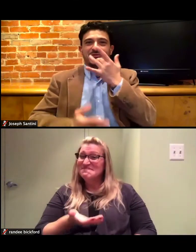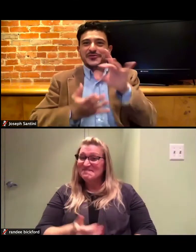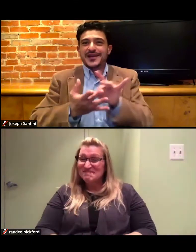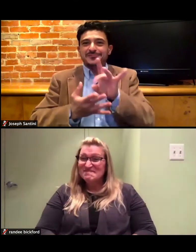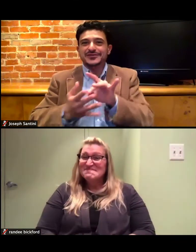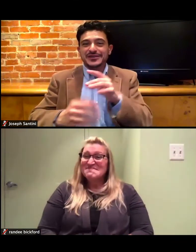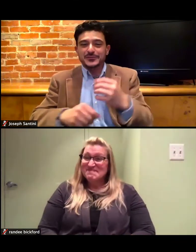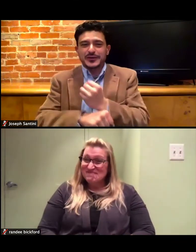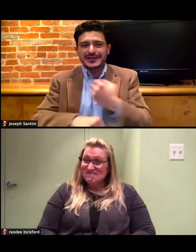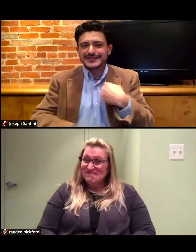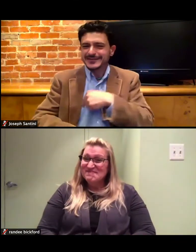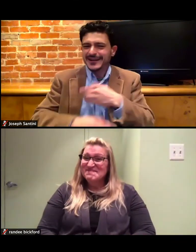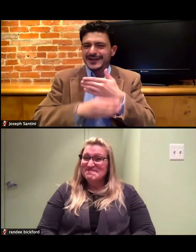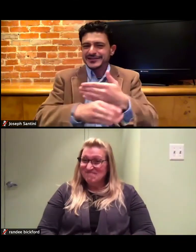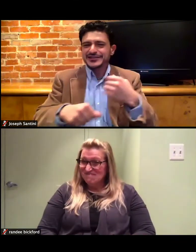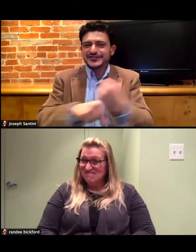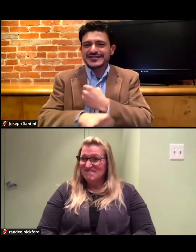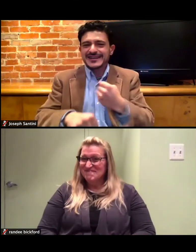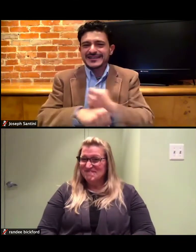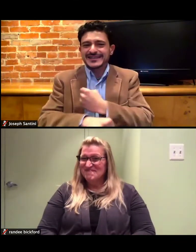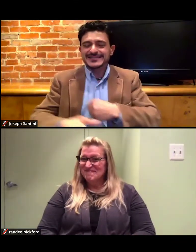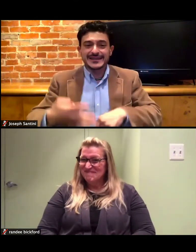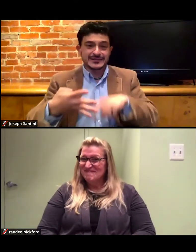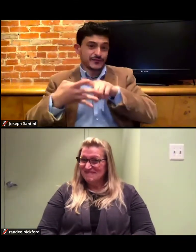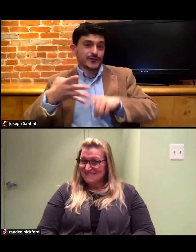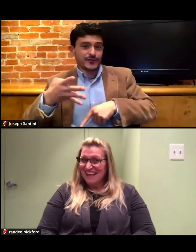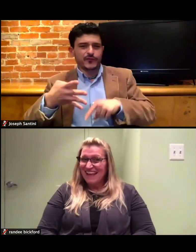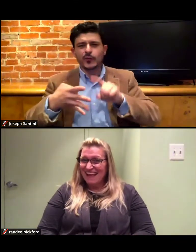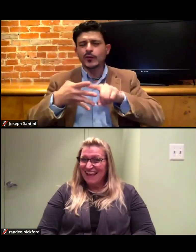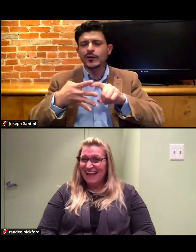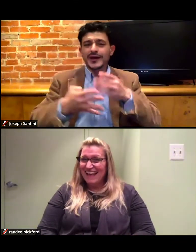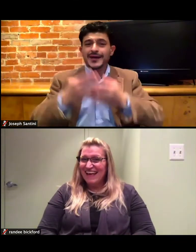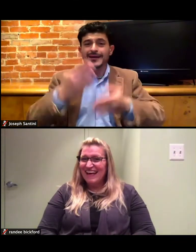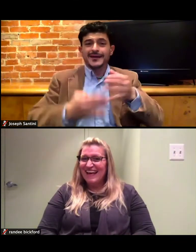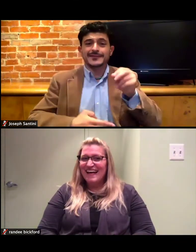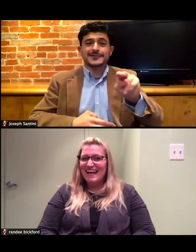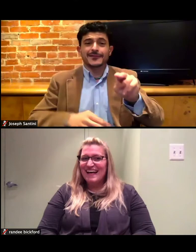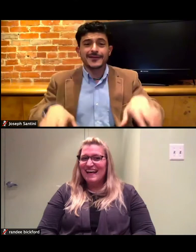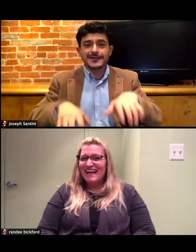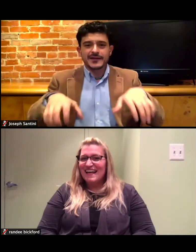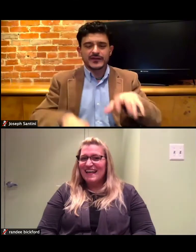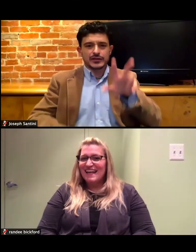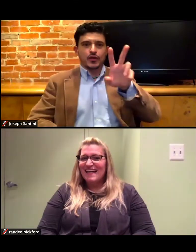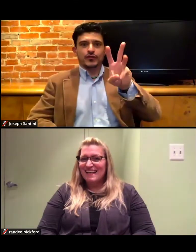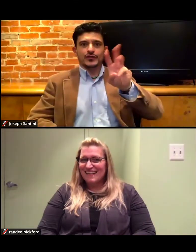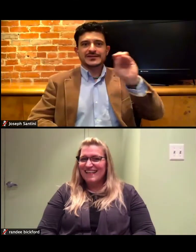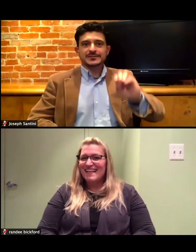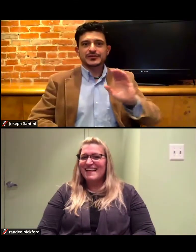Oh, most people felt kind of the same as I did. Yes, we should talk about the statistics.